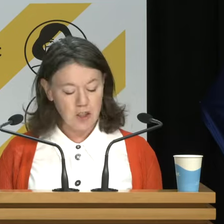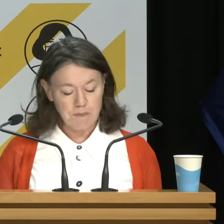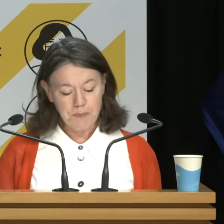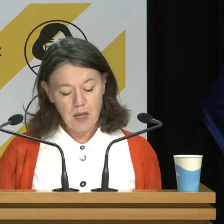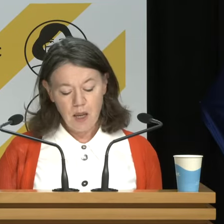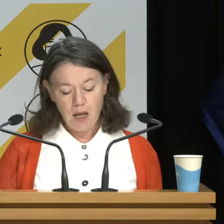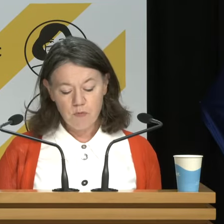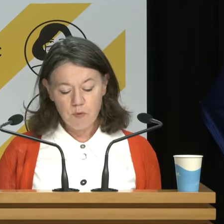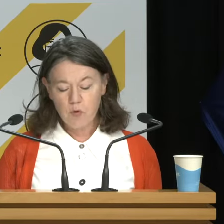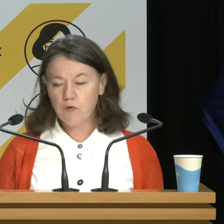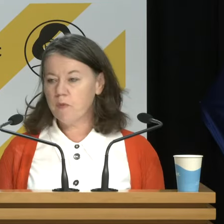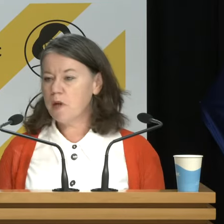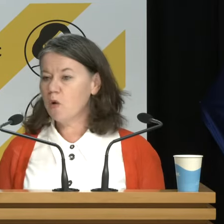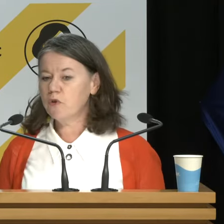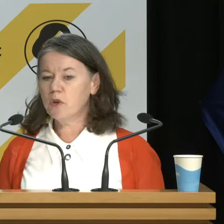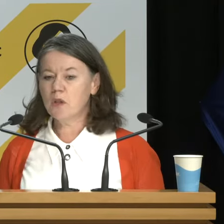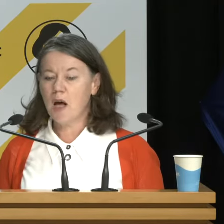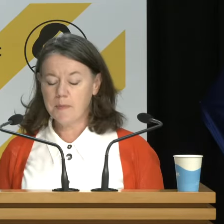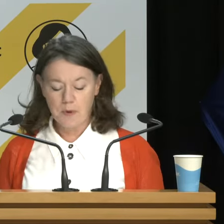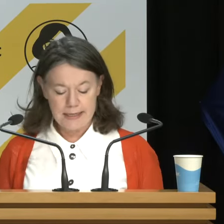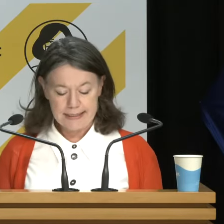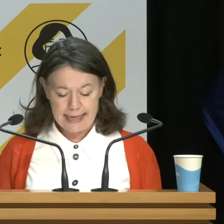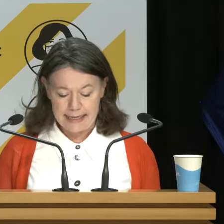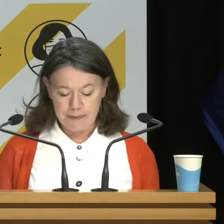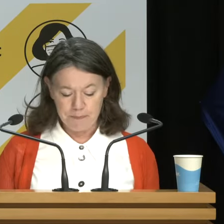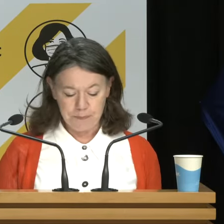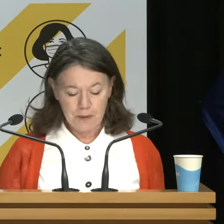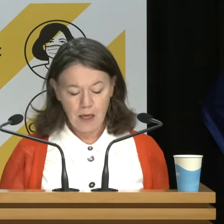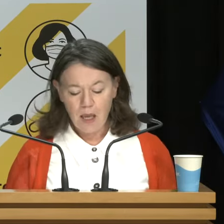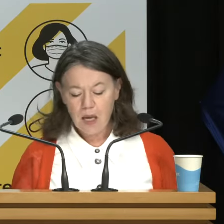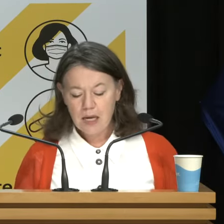the genre. That brings the total to 22. One previously promoted in the